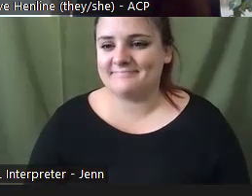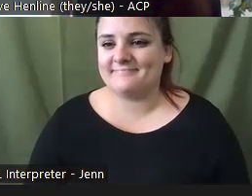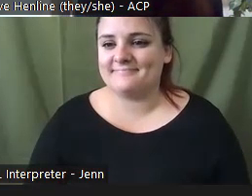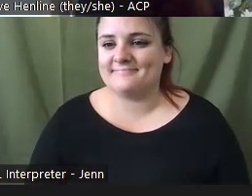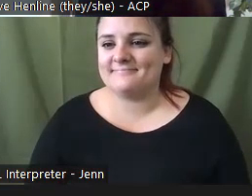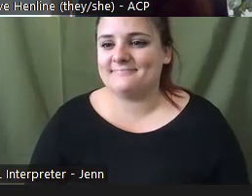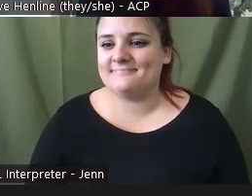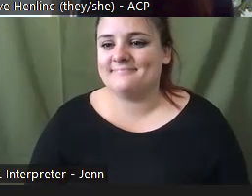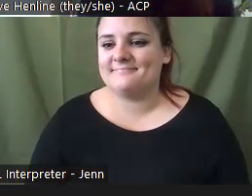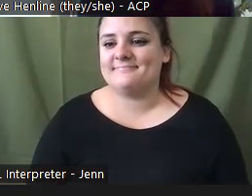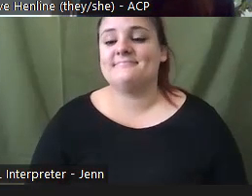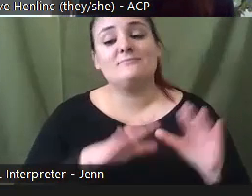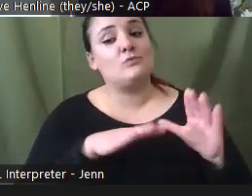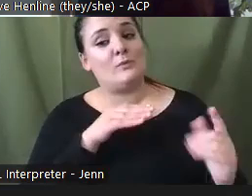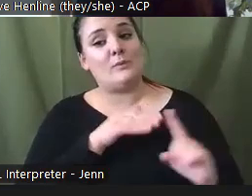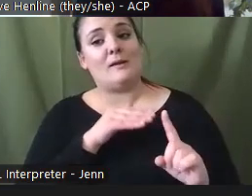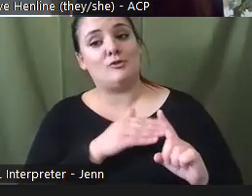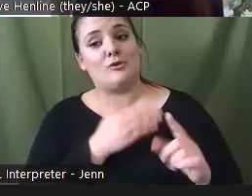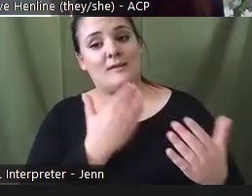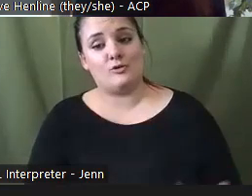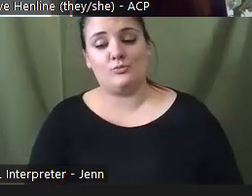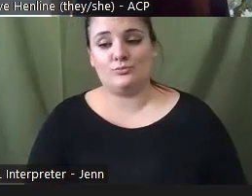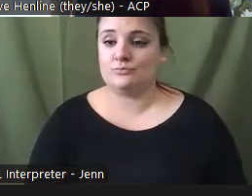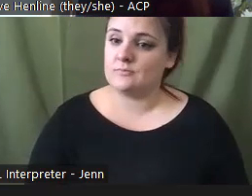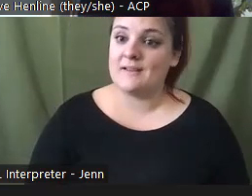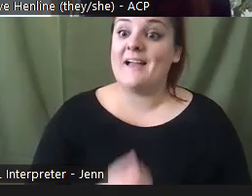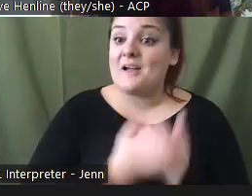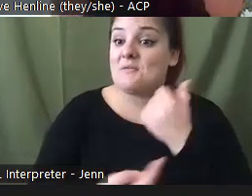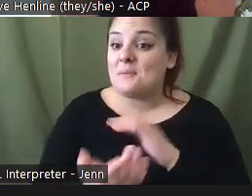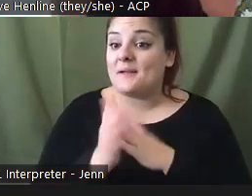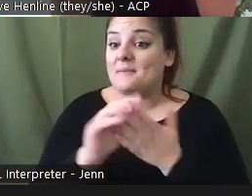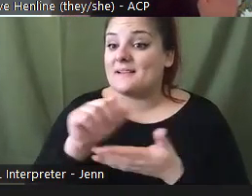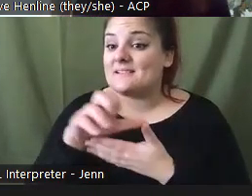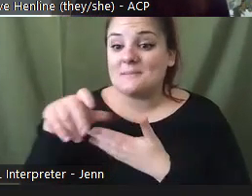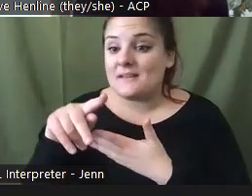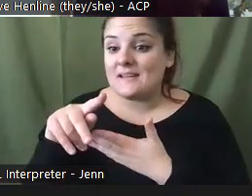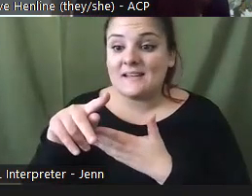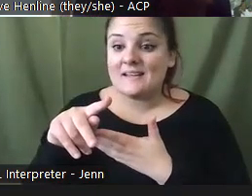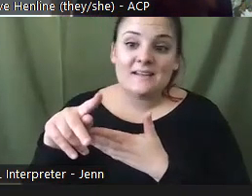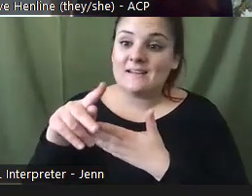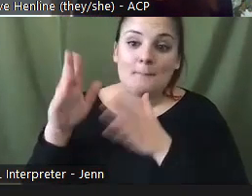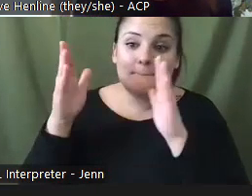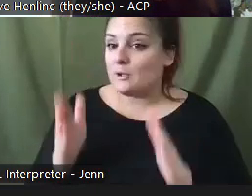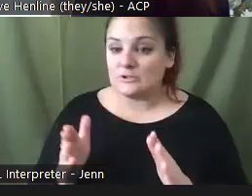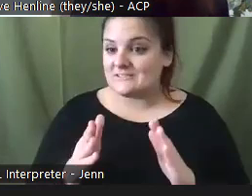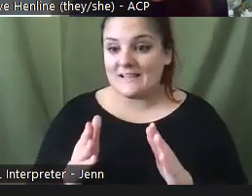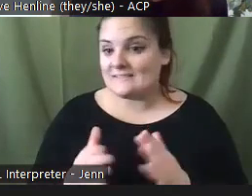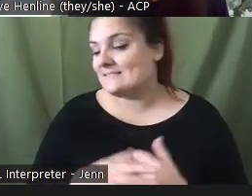What a great reminder, yes everybody become an ACP certified folks. And we want to make